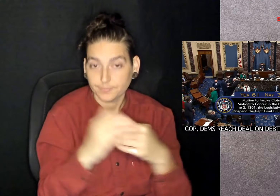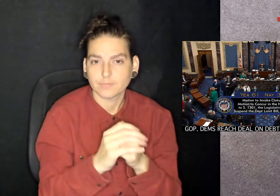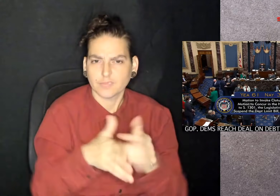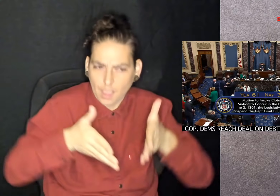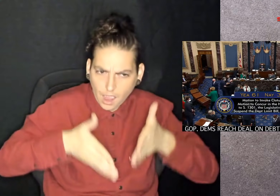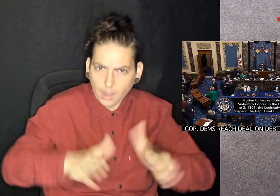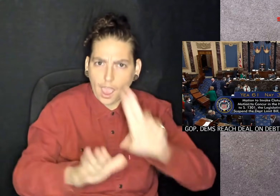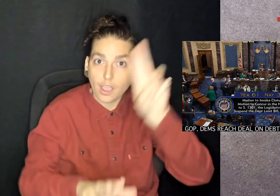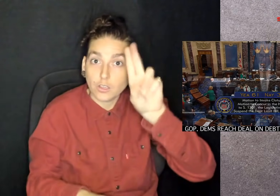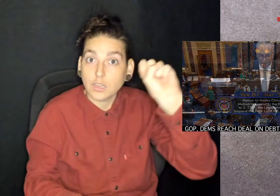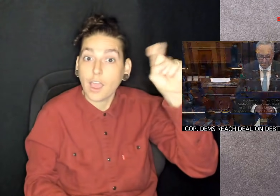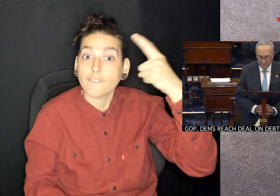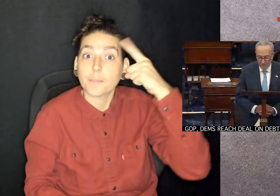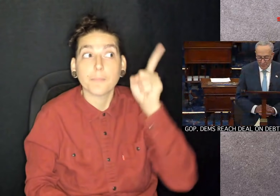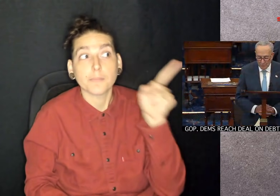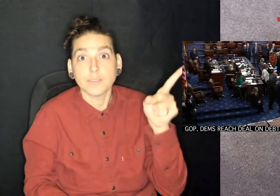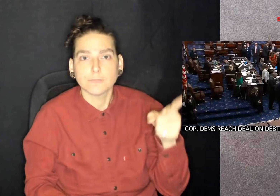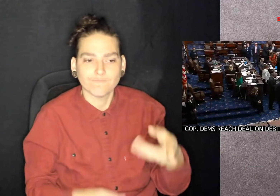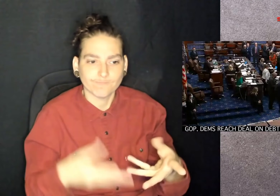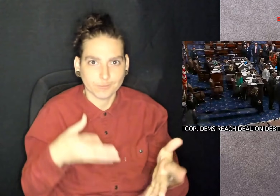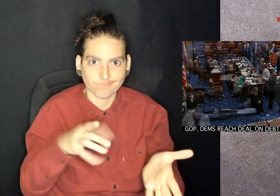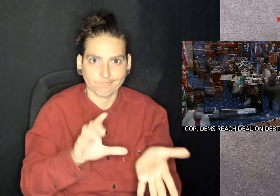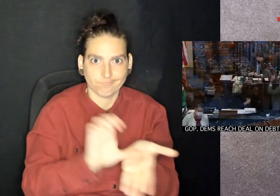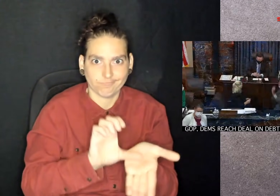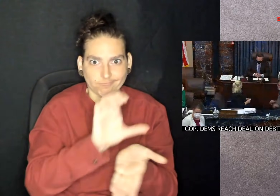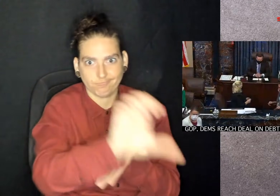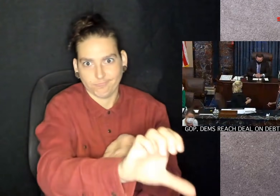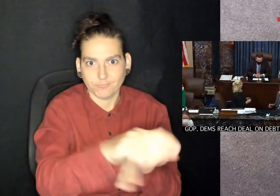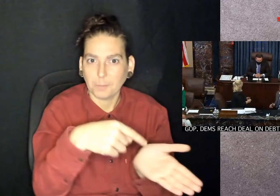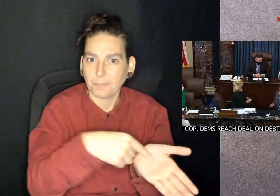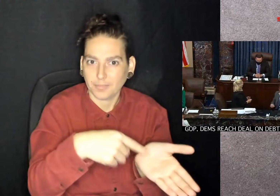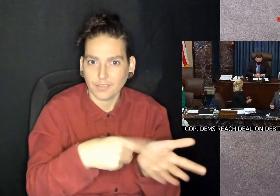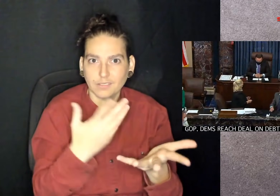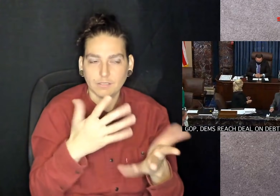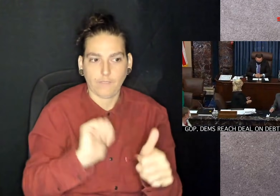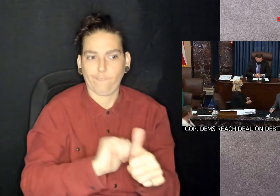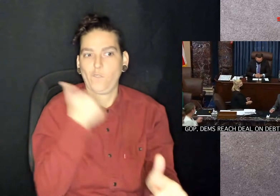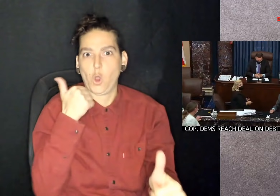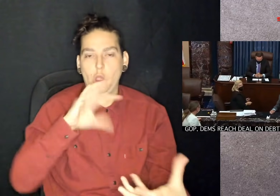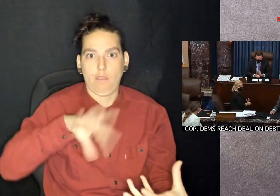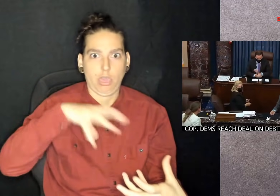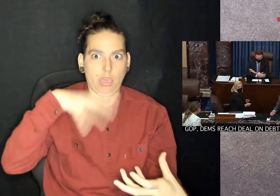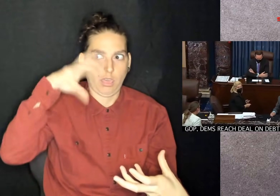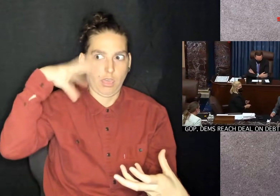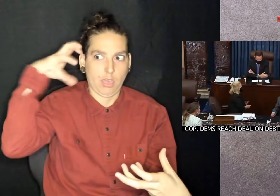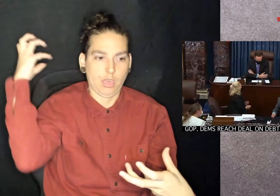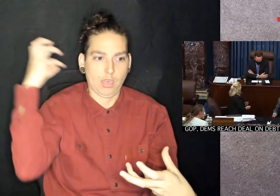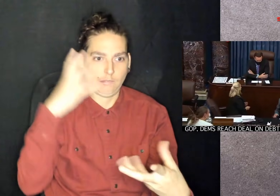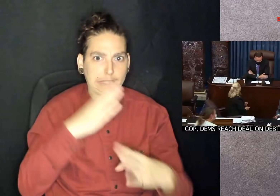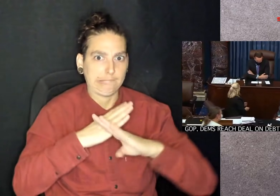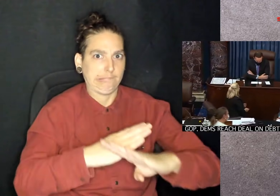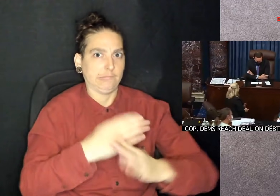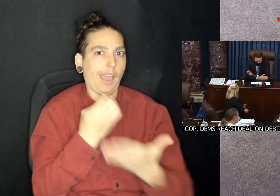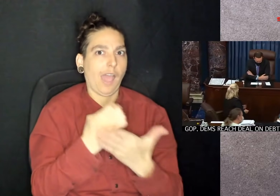December allowing the United States government to pay its bills and avoid spiraling into